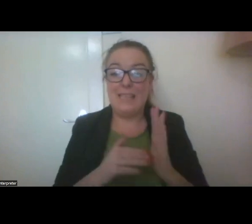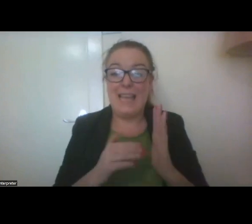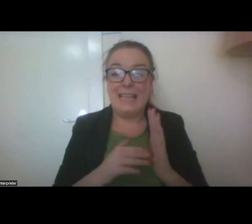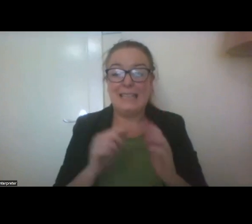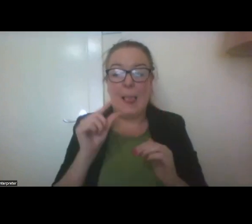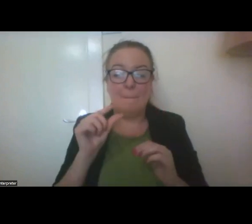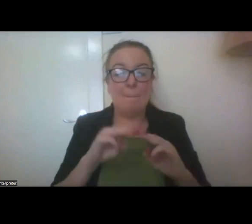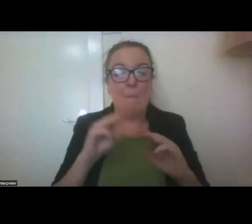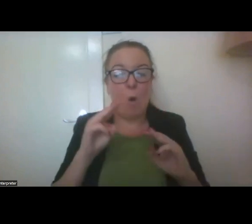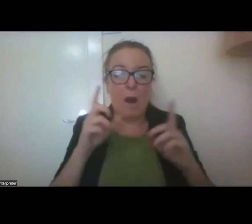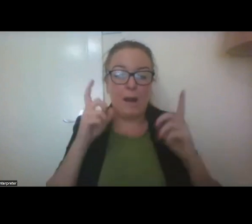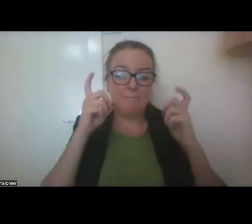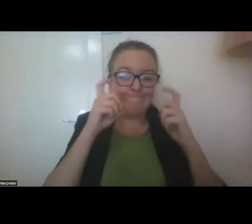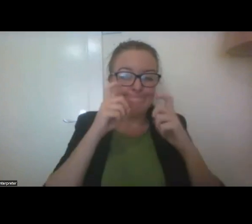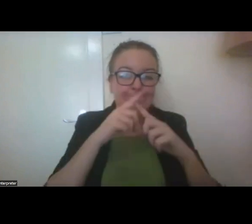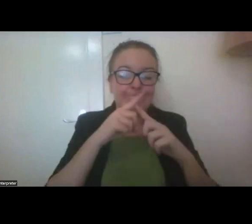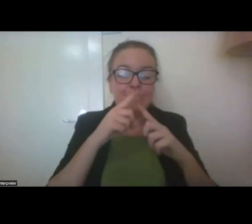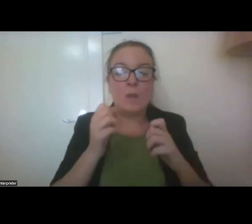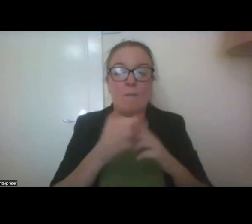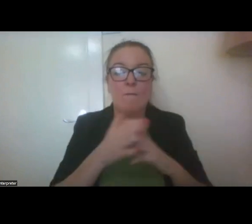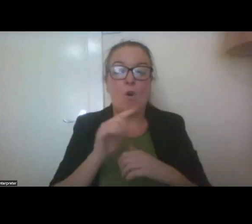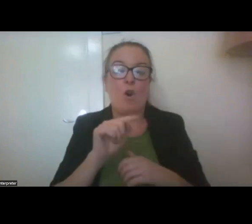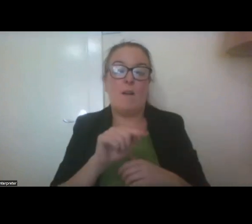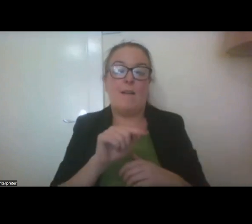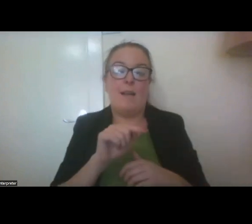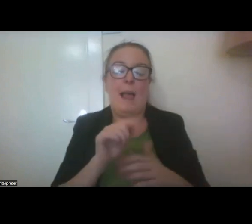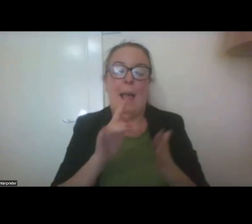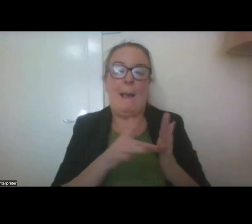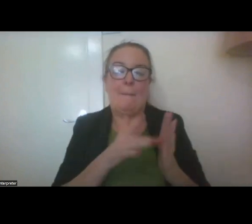with the NaviLens application itself – you would be required to download that.